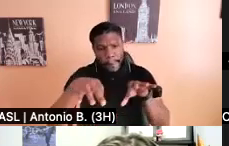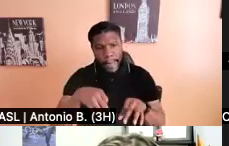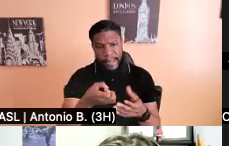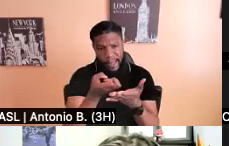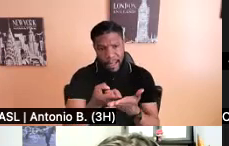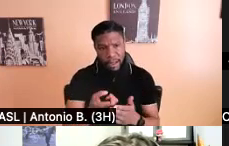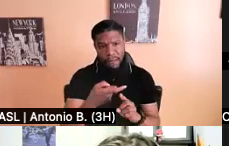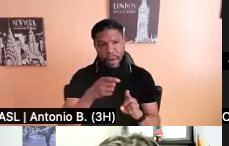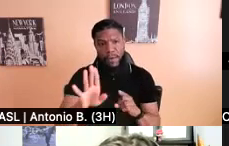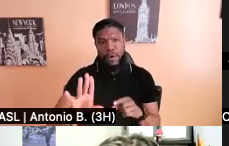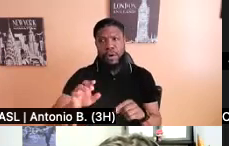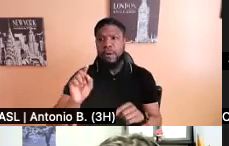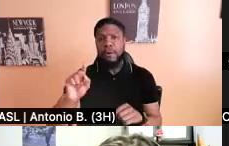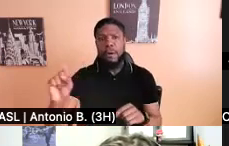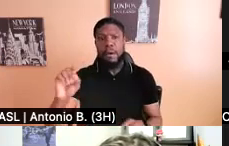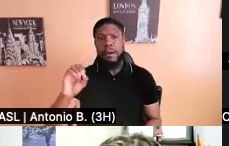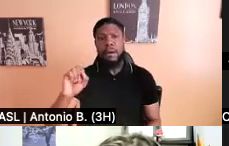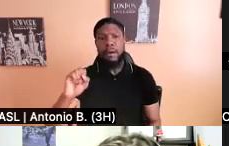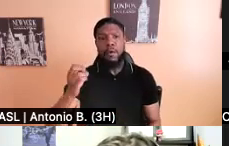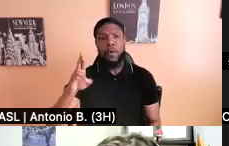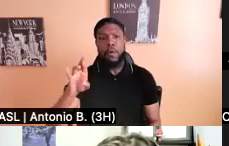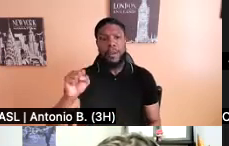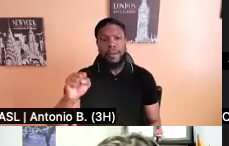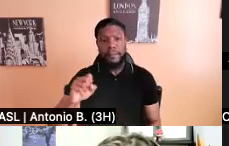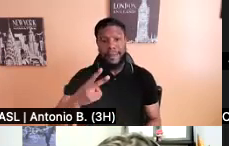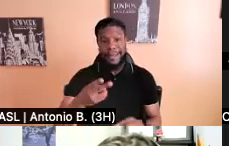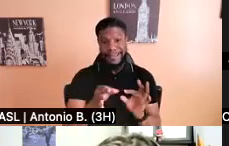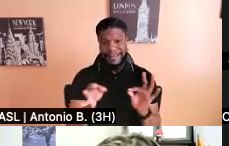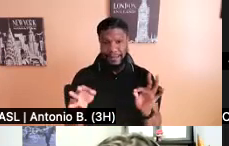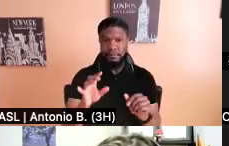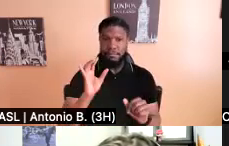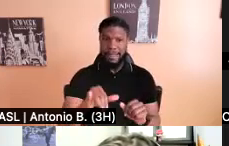The second sentence here is the qualifier, which also gives a little more context to